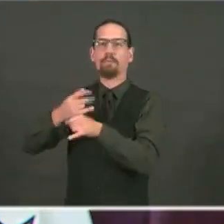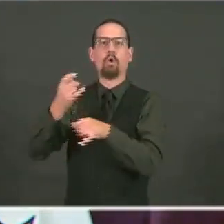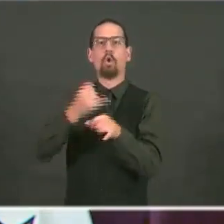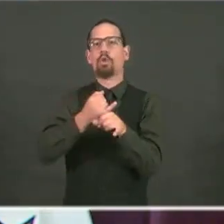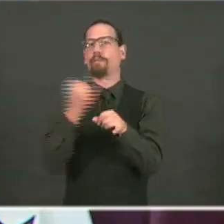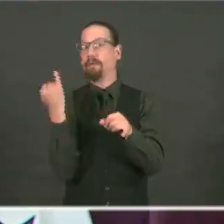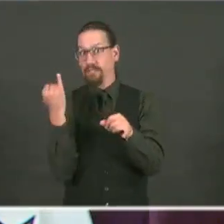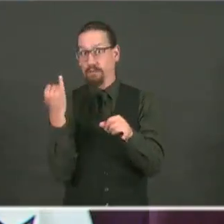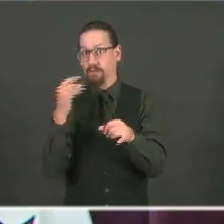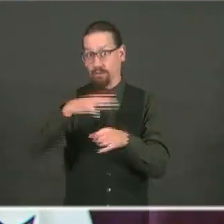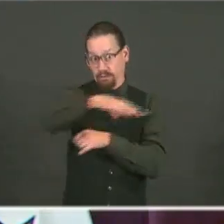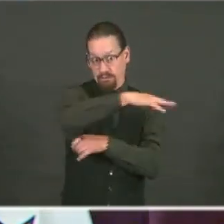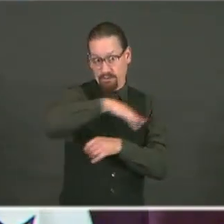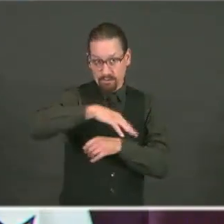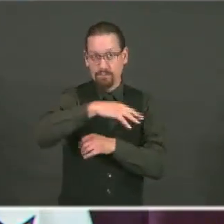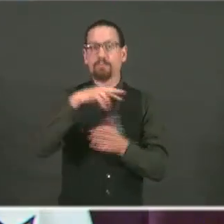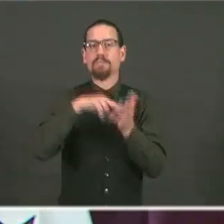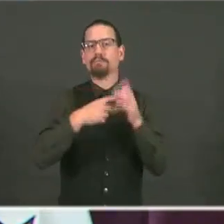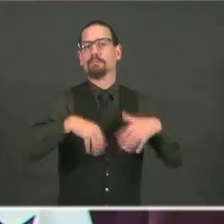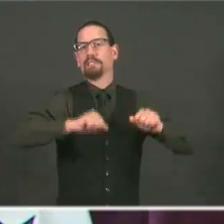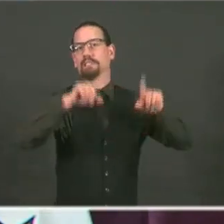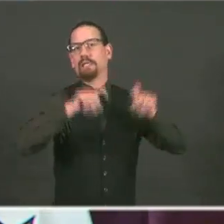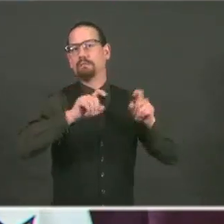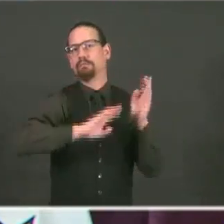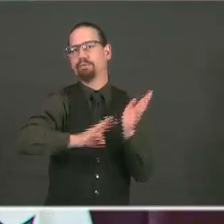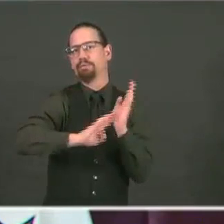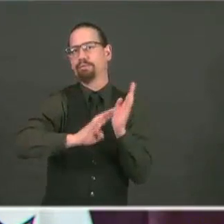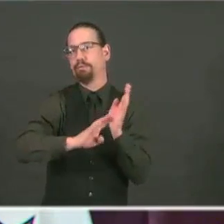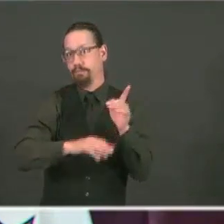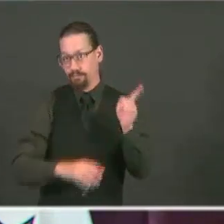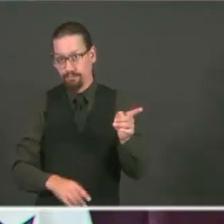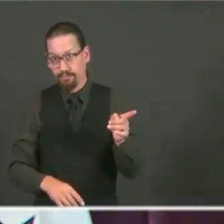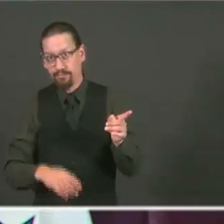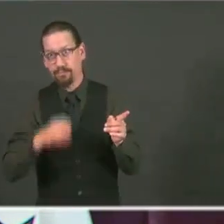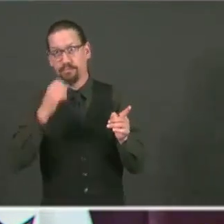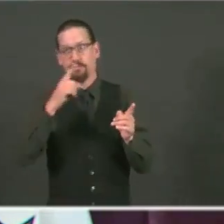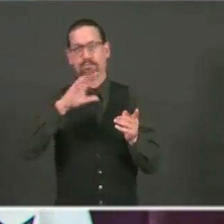PEOPLE. 67 CAME BACK POSITIVE AND